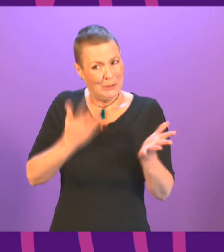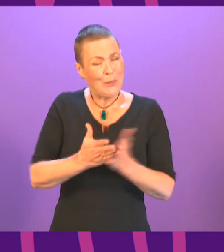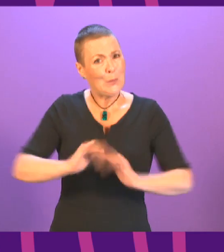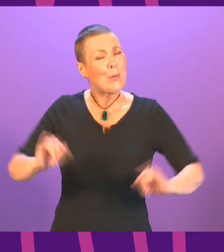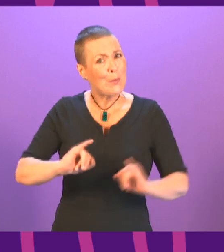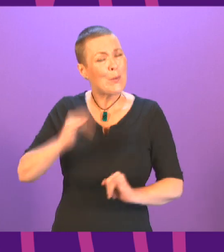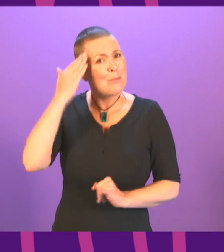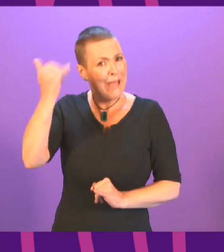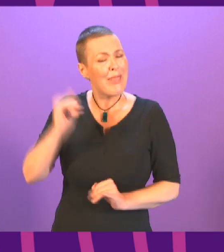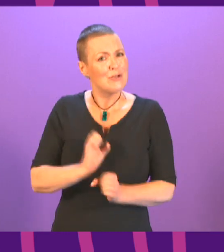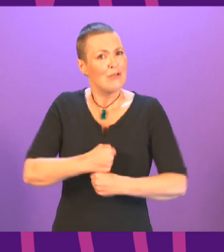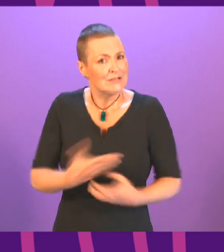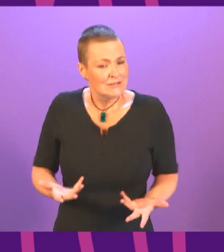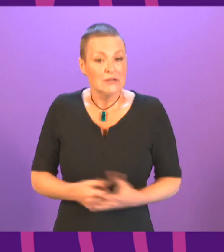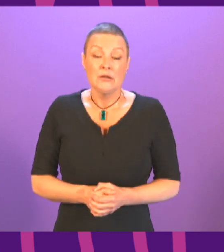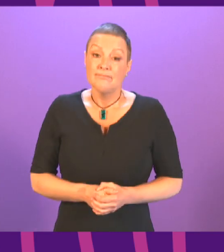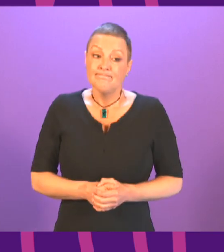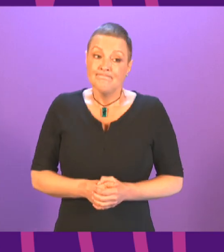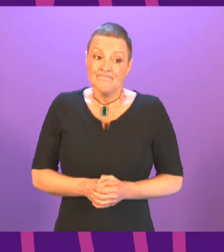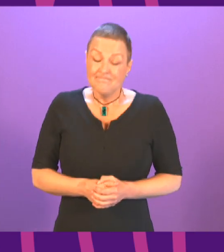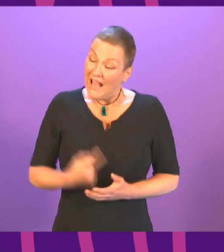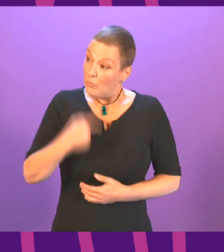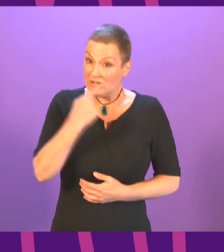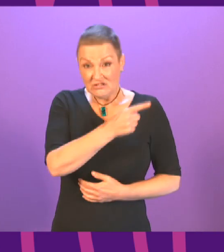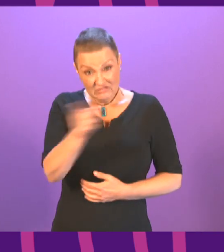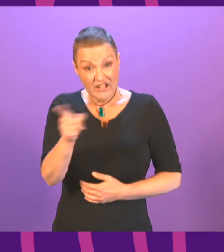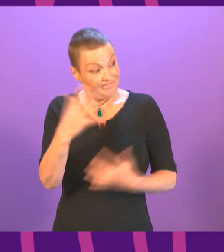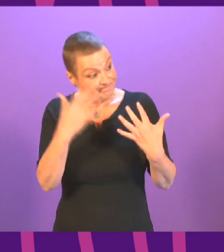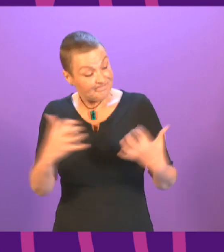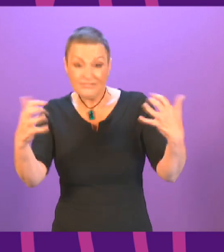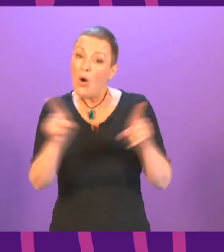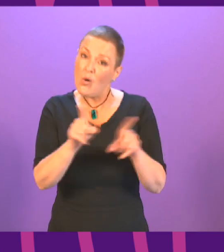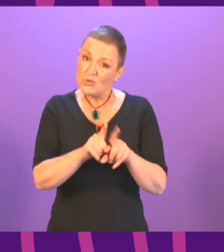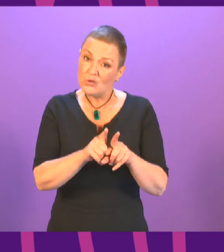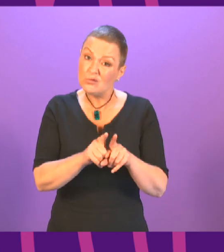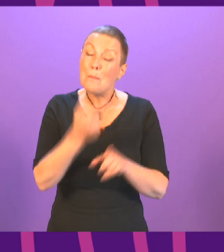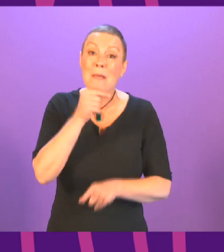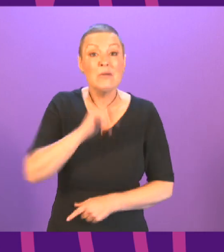I say to members across the chamber and to people across the country that people will